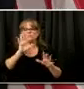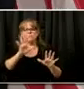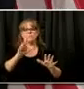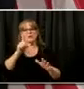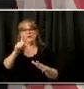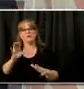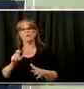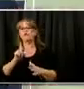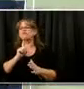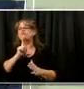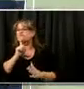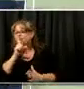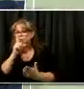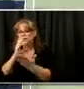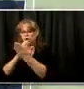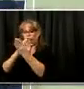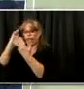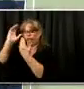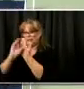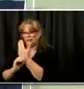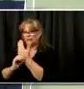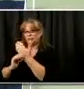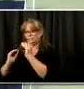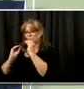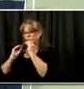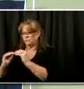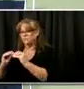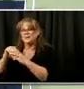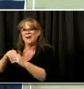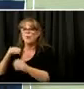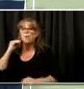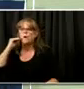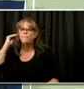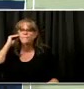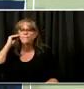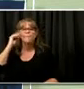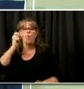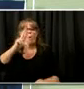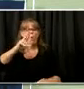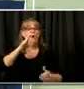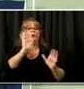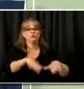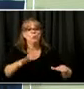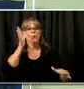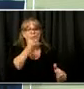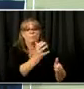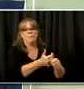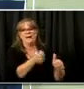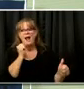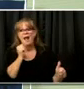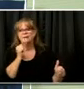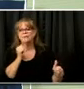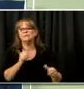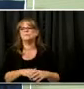on that? I don’t think so, Governor. I think we’re just, as you said, seeing anecdotal data